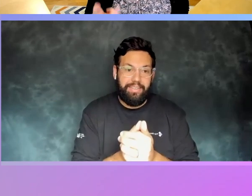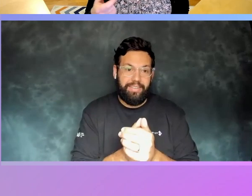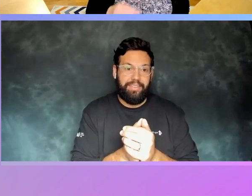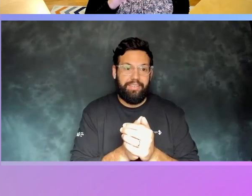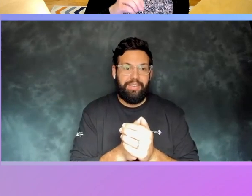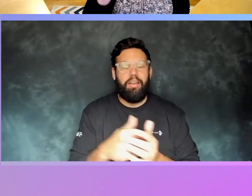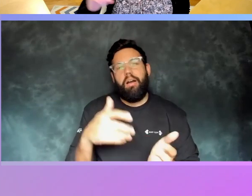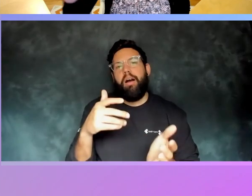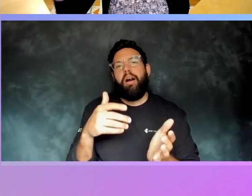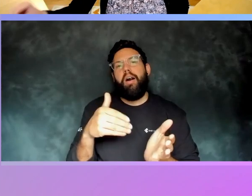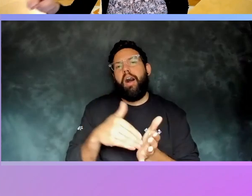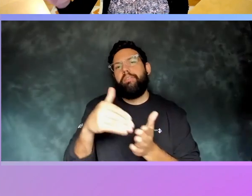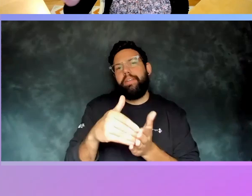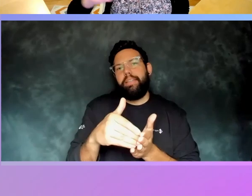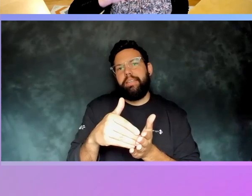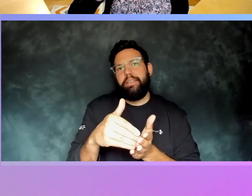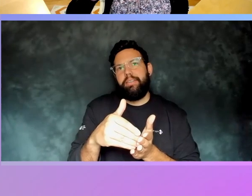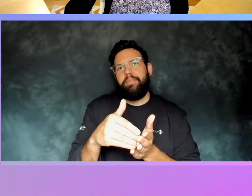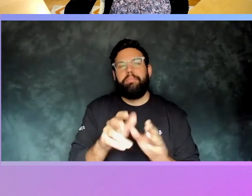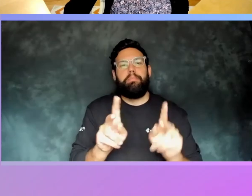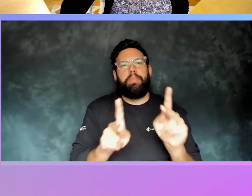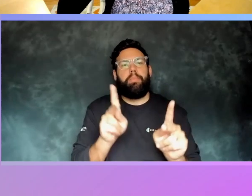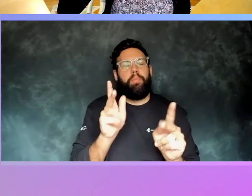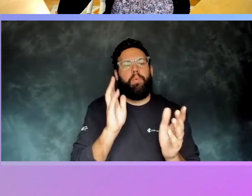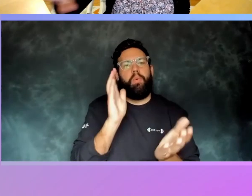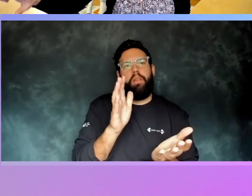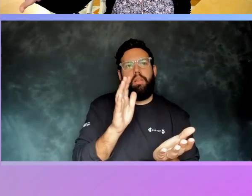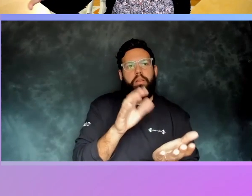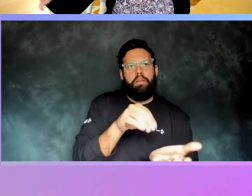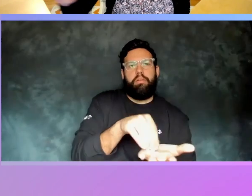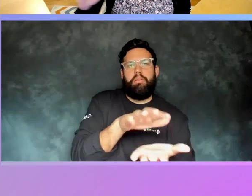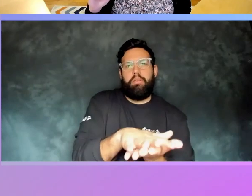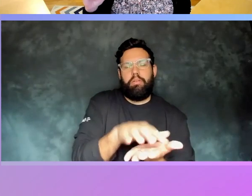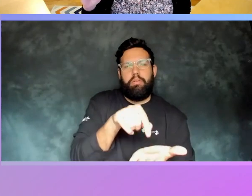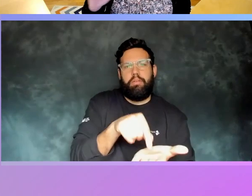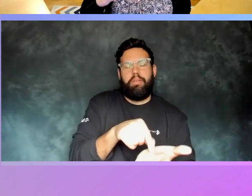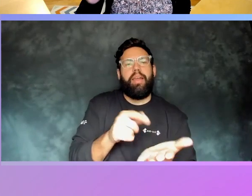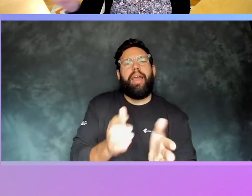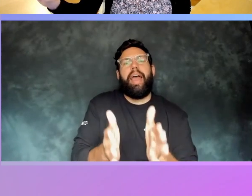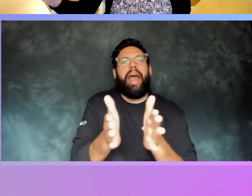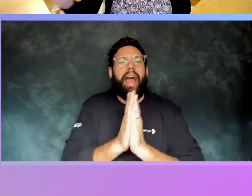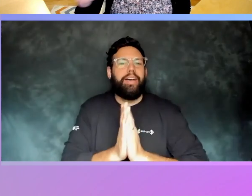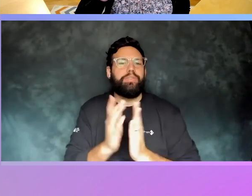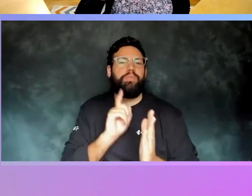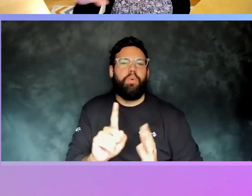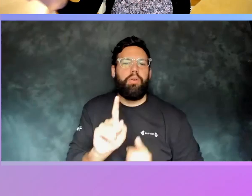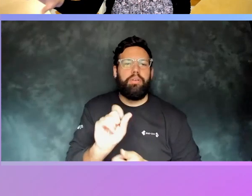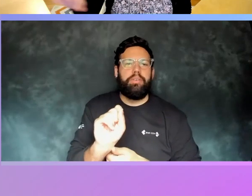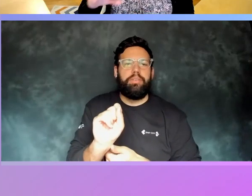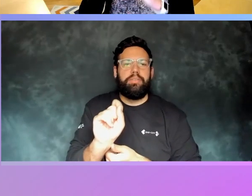million sites were skipping headings and today we have more. So it's 40.4%. Whereas missing headings